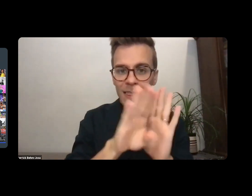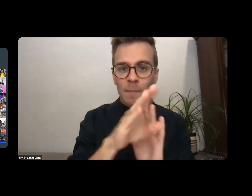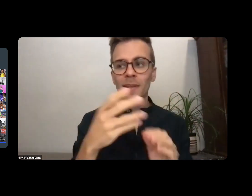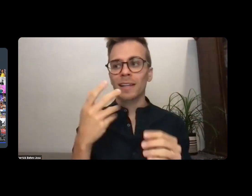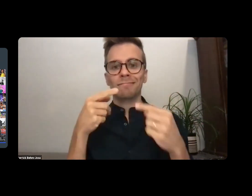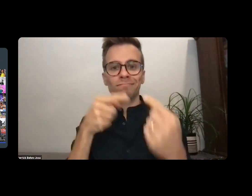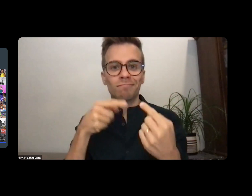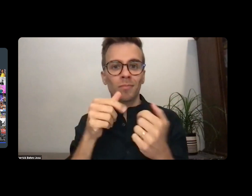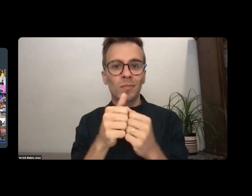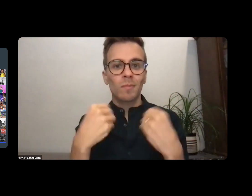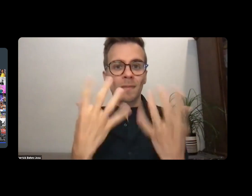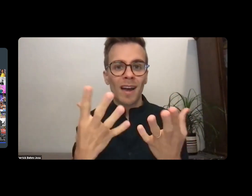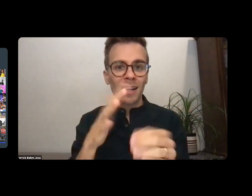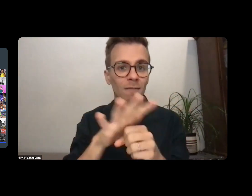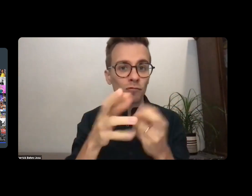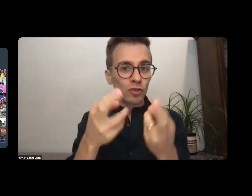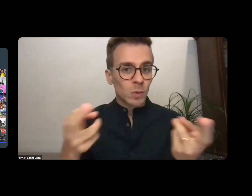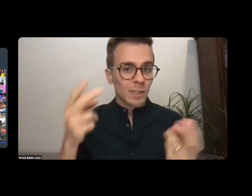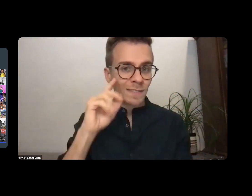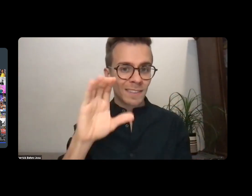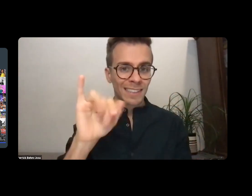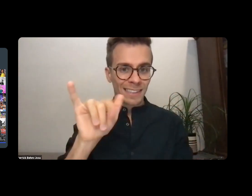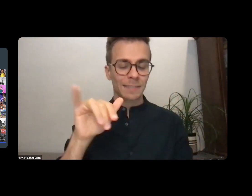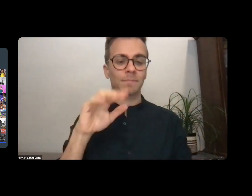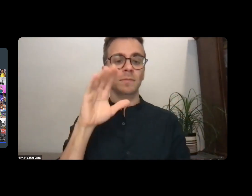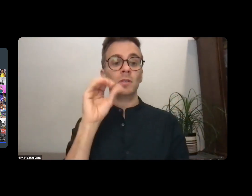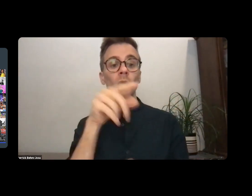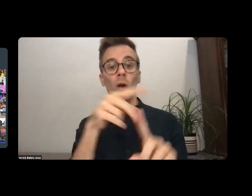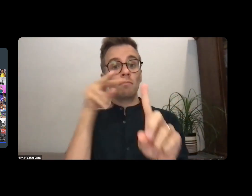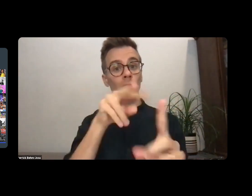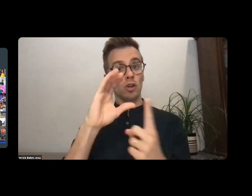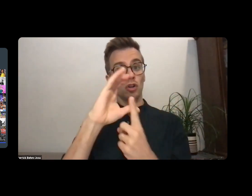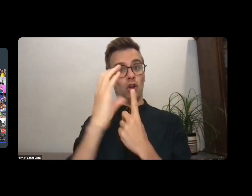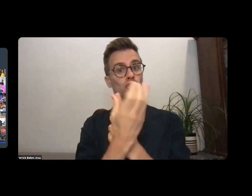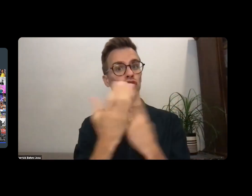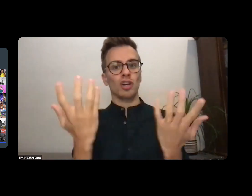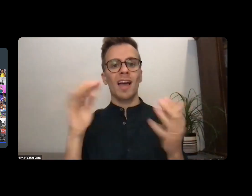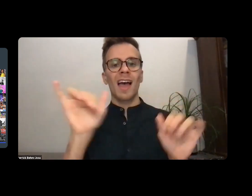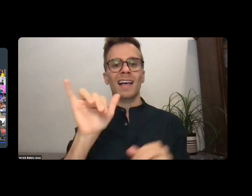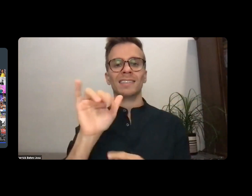There was a lot of struggle with economic development throughout D.C as well as providing enough resources for the city.